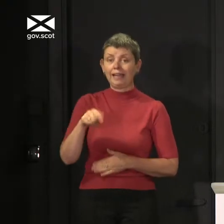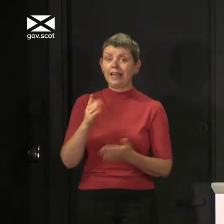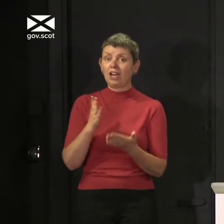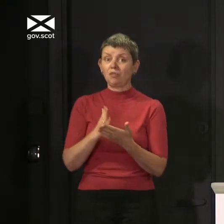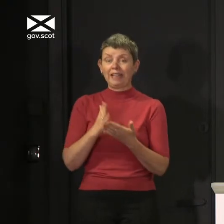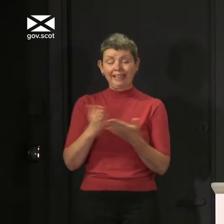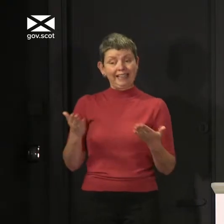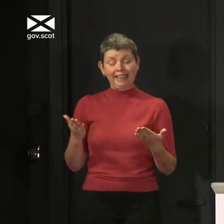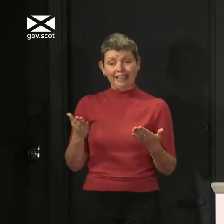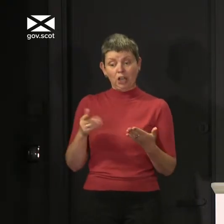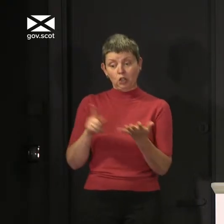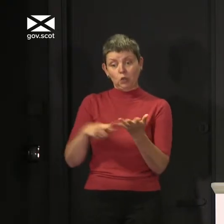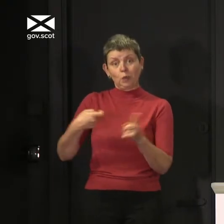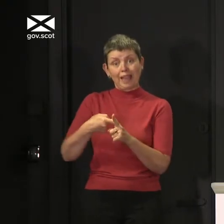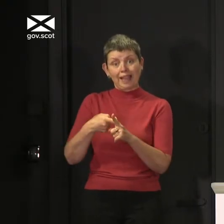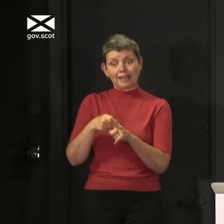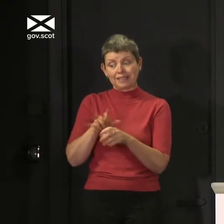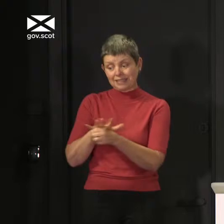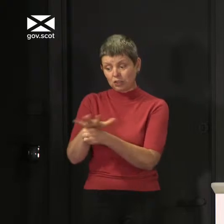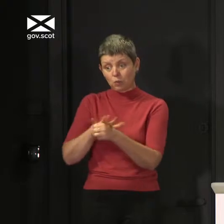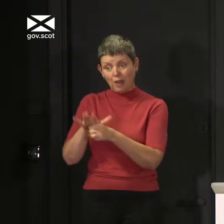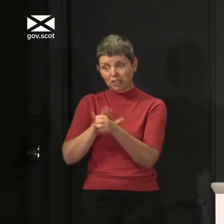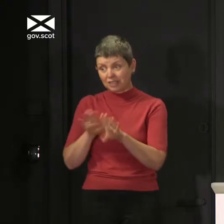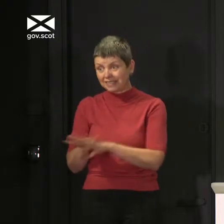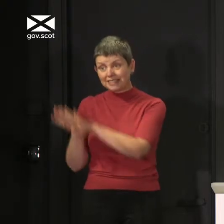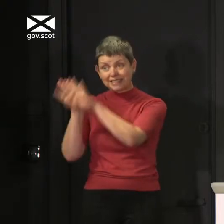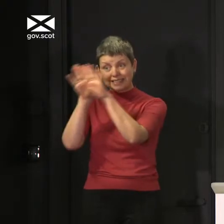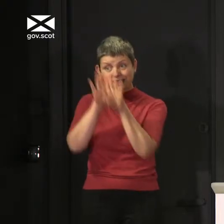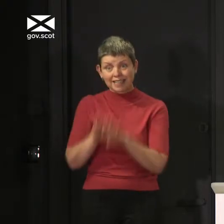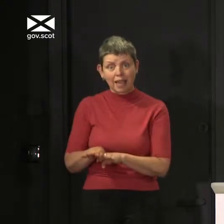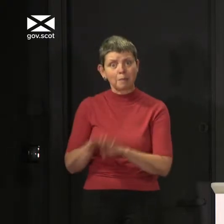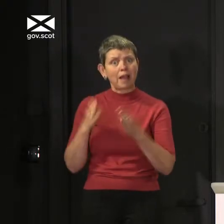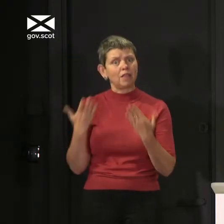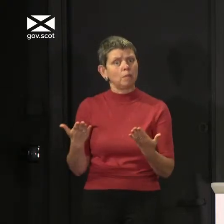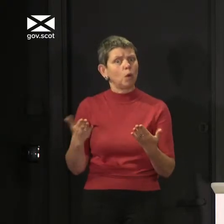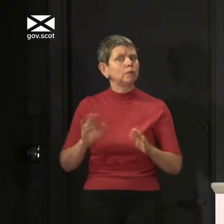picture across the UK when it comes to the level of COVID infection.